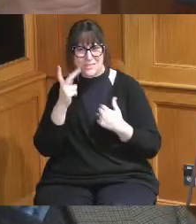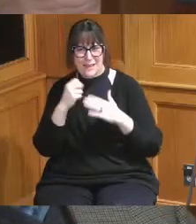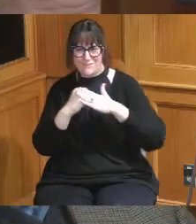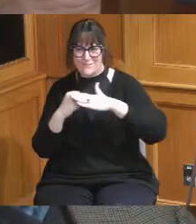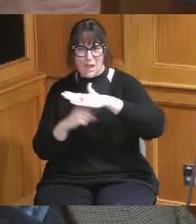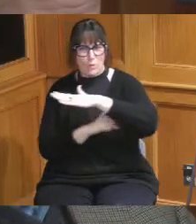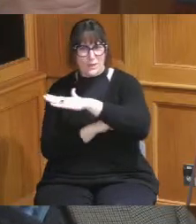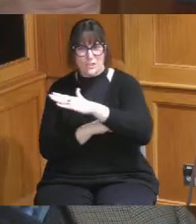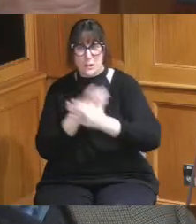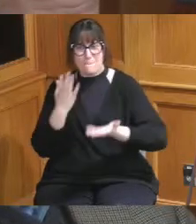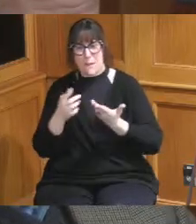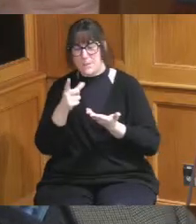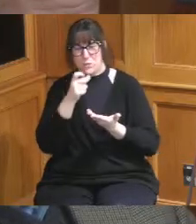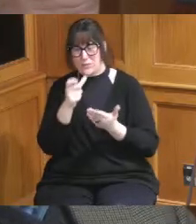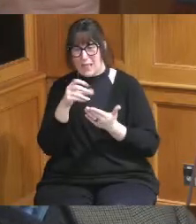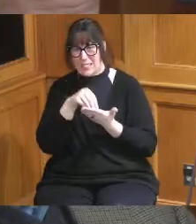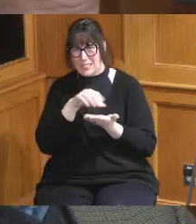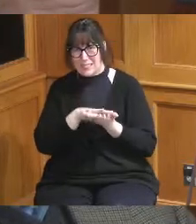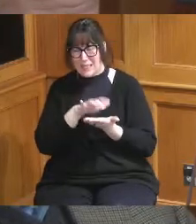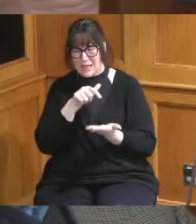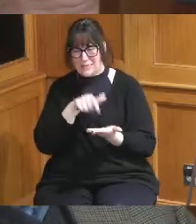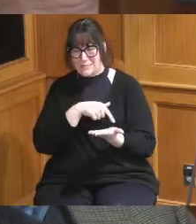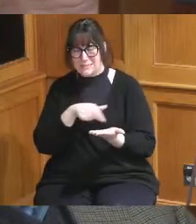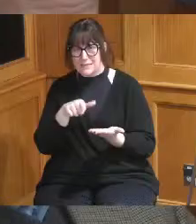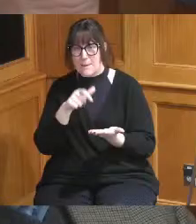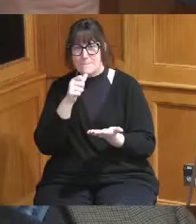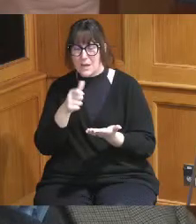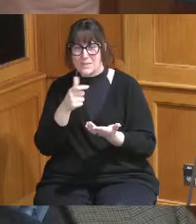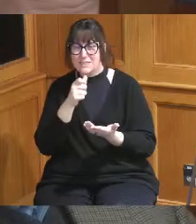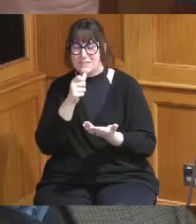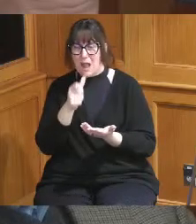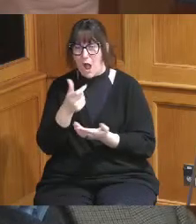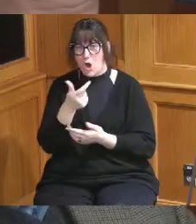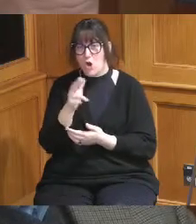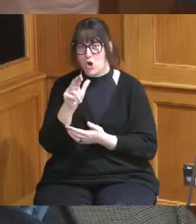that you have't listed but they're not in the grant category they're in a loan and everybody